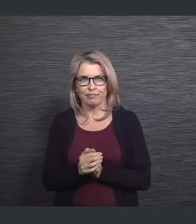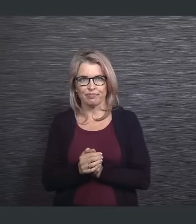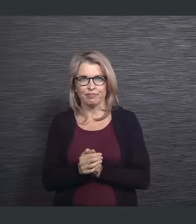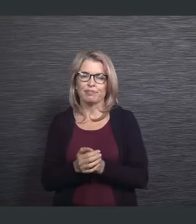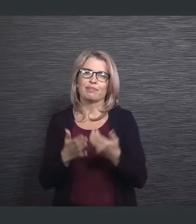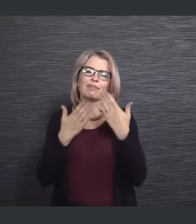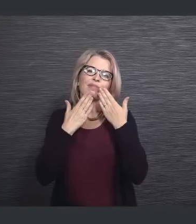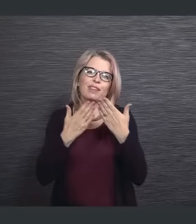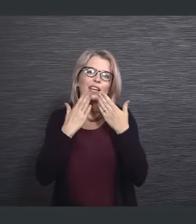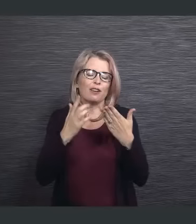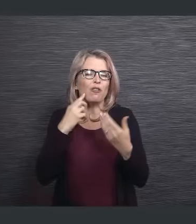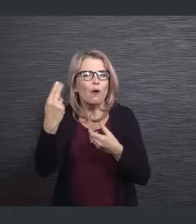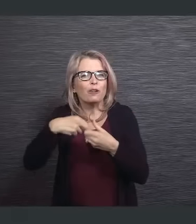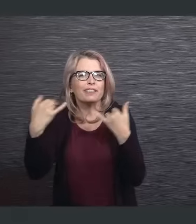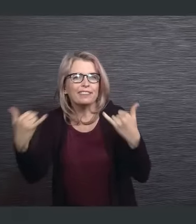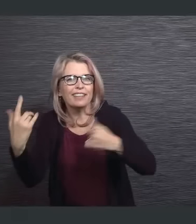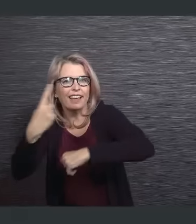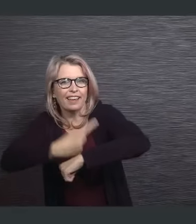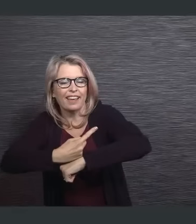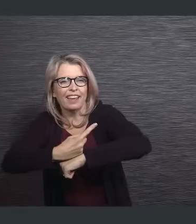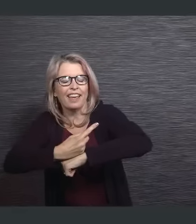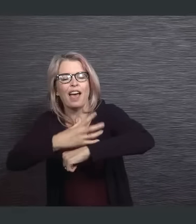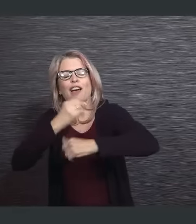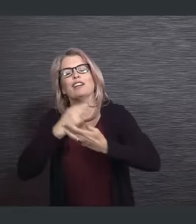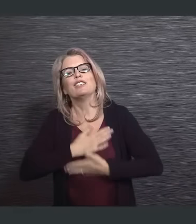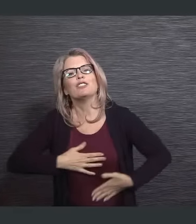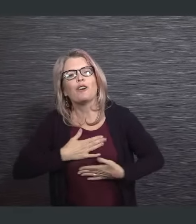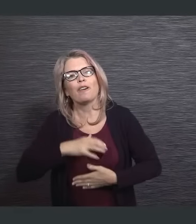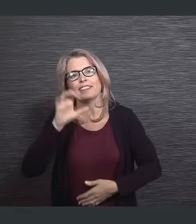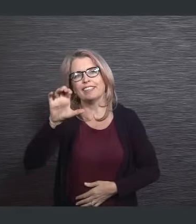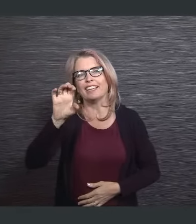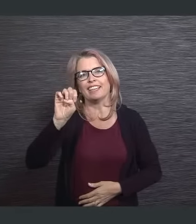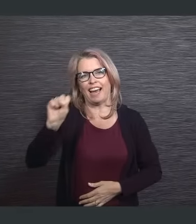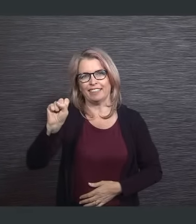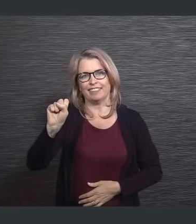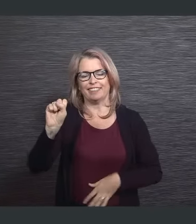Thank you for being with us today. Enjoy CES!